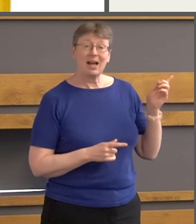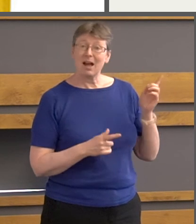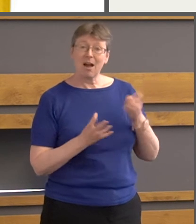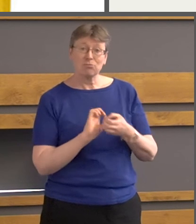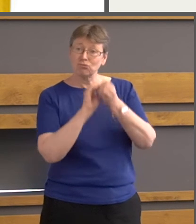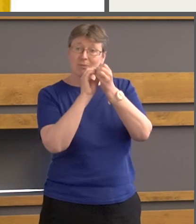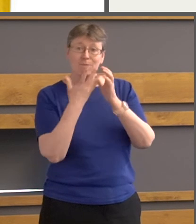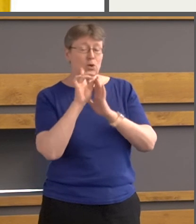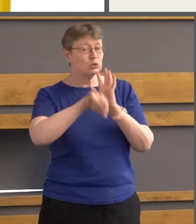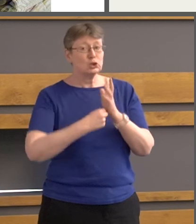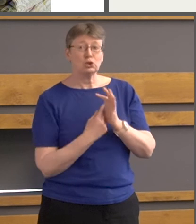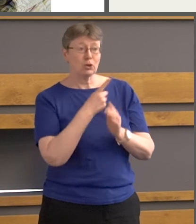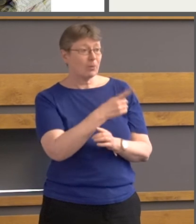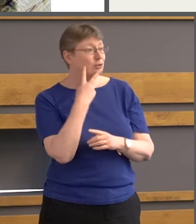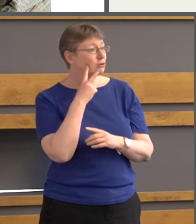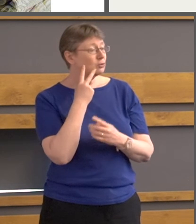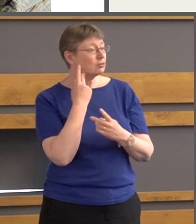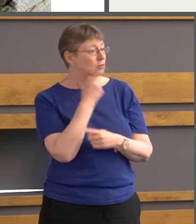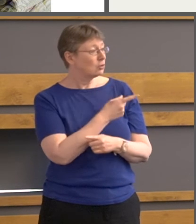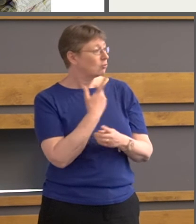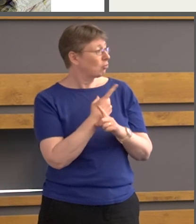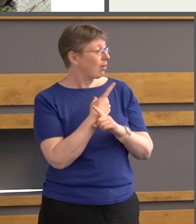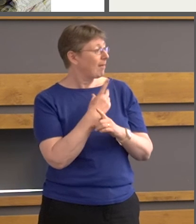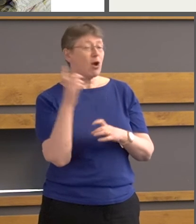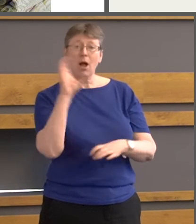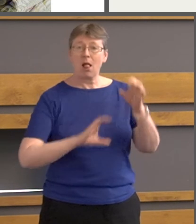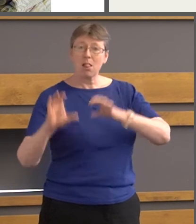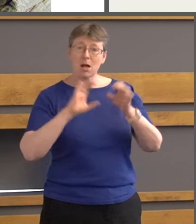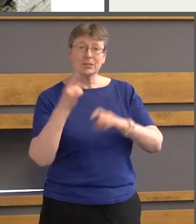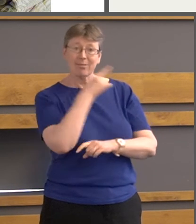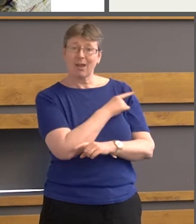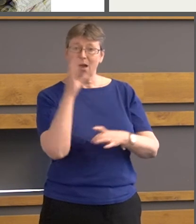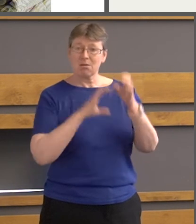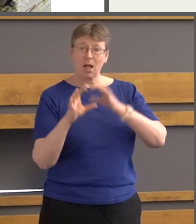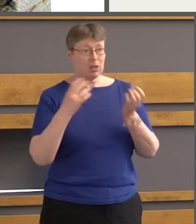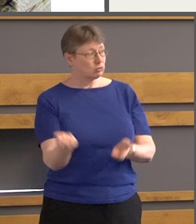Can you see the colors? You were talking about colors earlier, and here we are, the splash of colors.